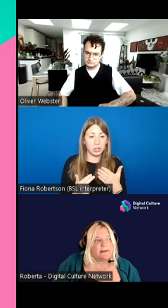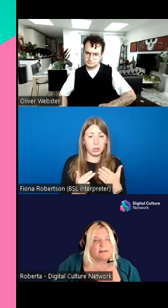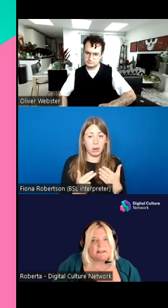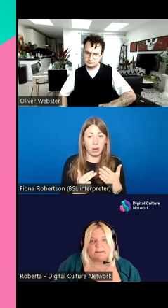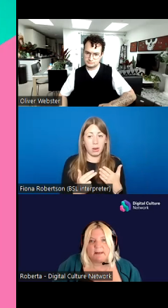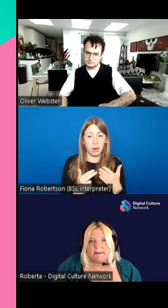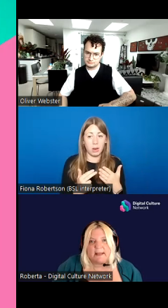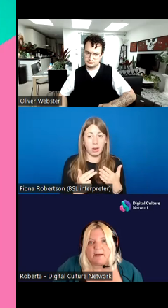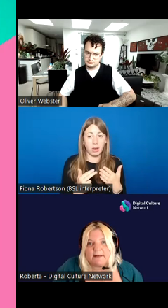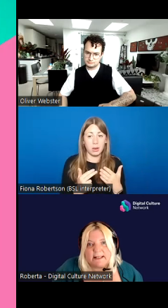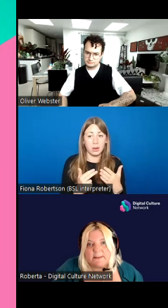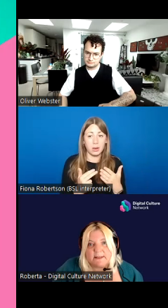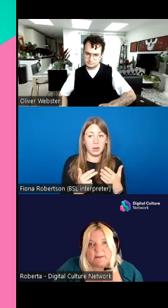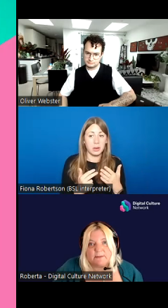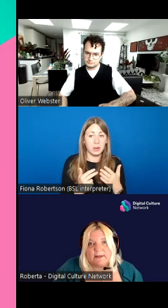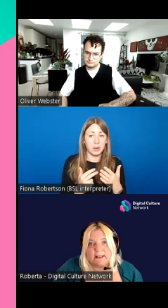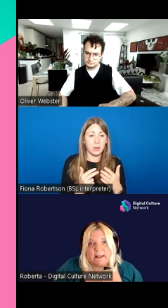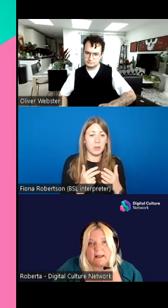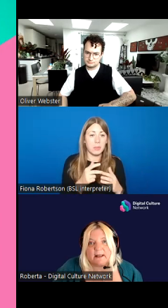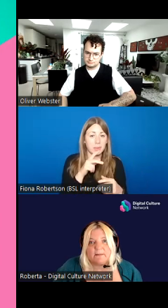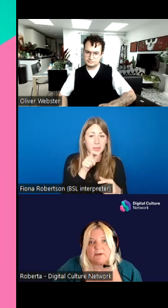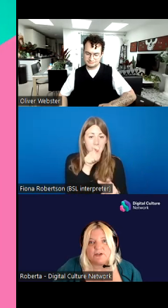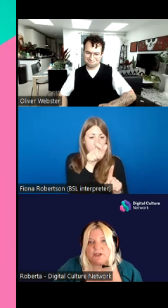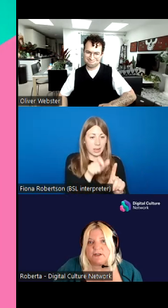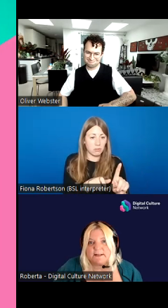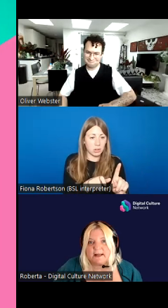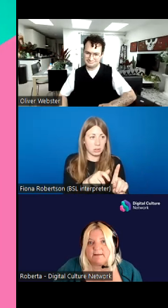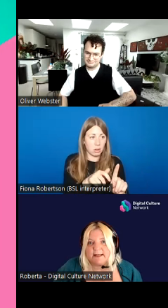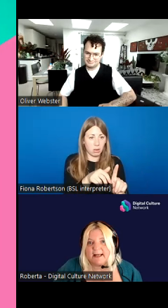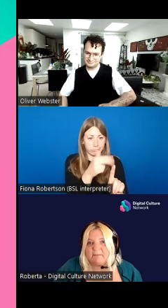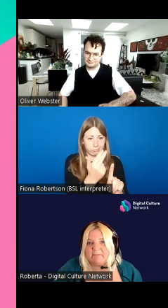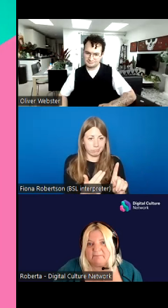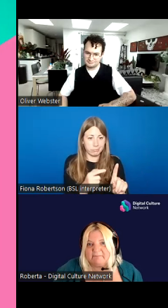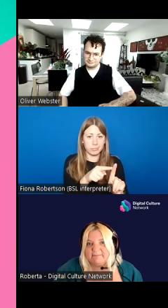that maybe the character's lips aren't moving. Should you use the character name?